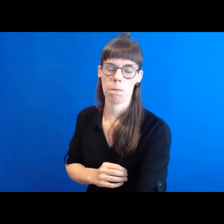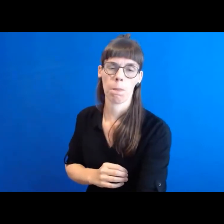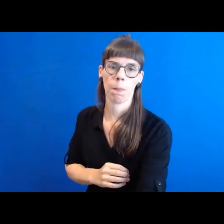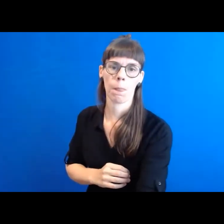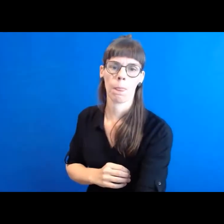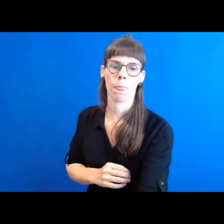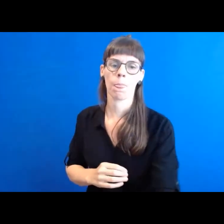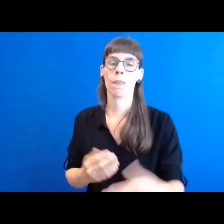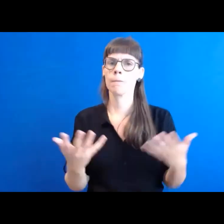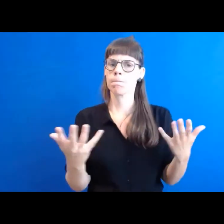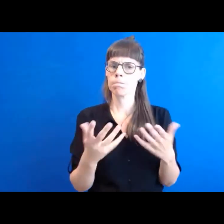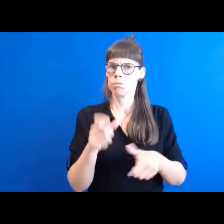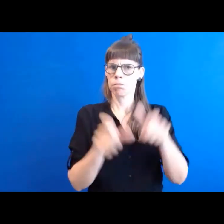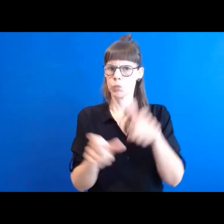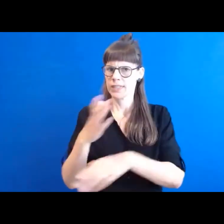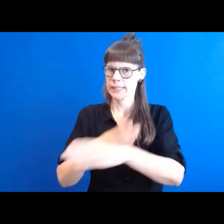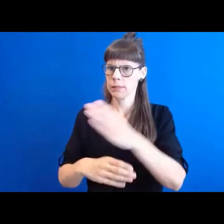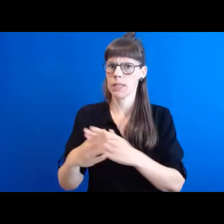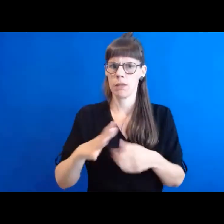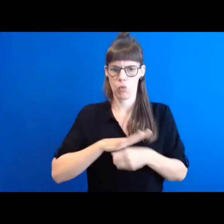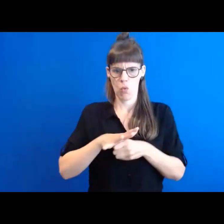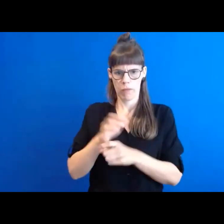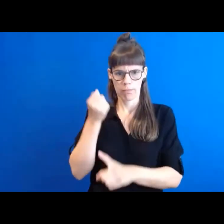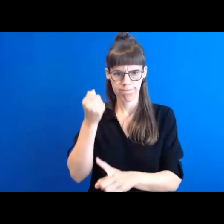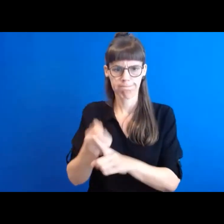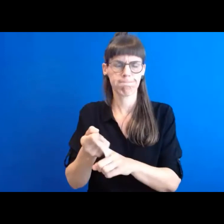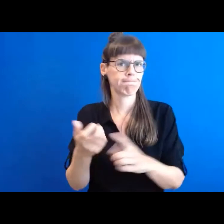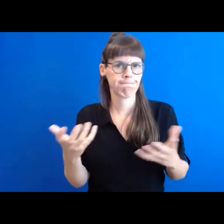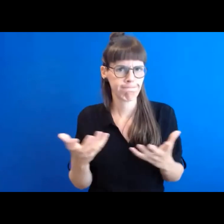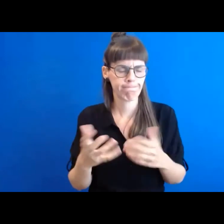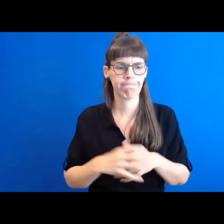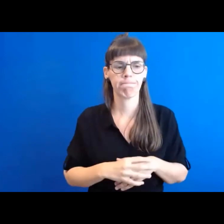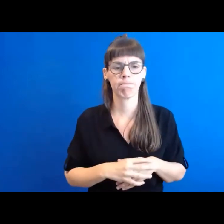inclusion to innovation project. The tool or resource I'm talking about